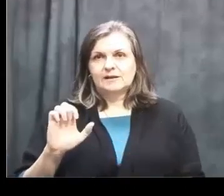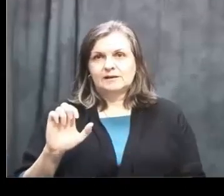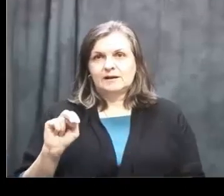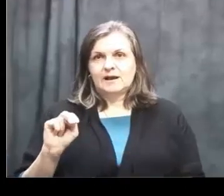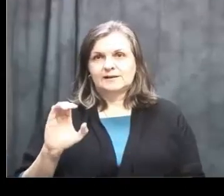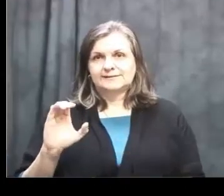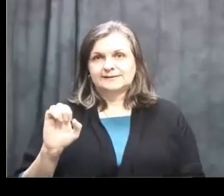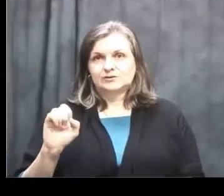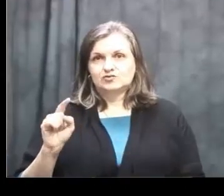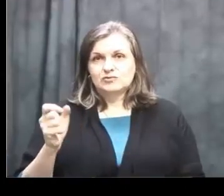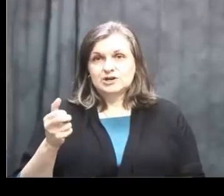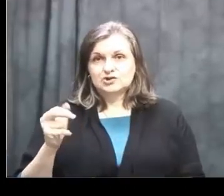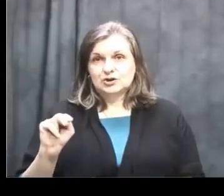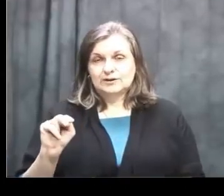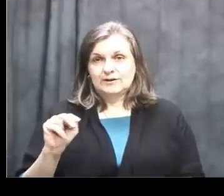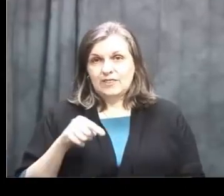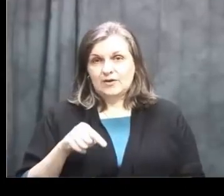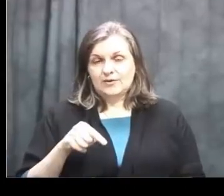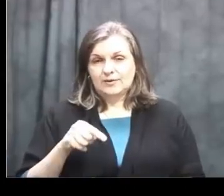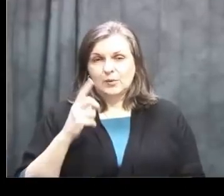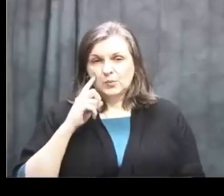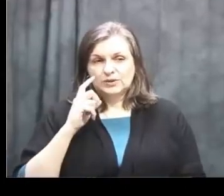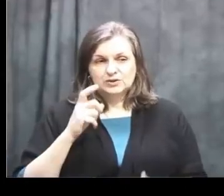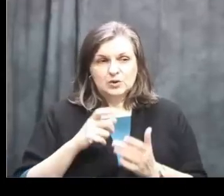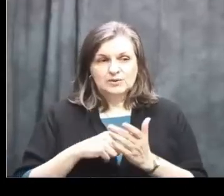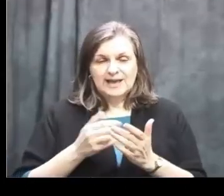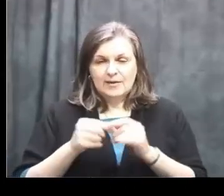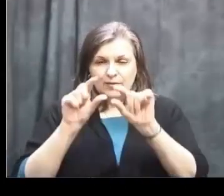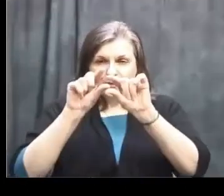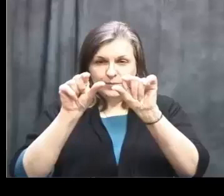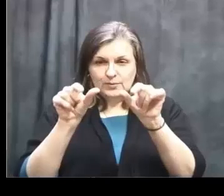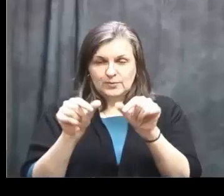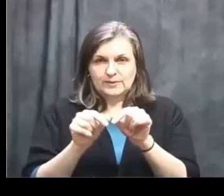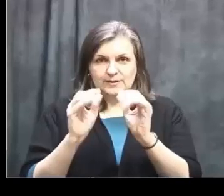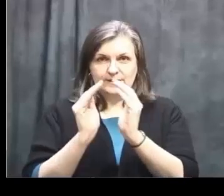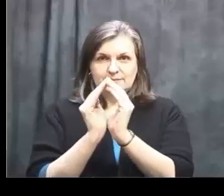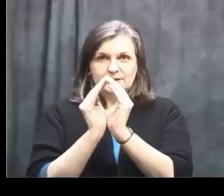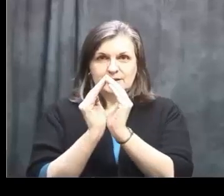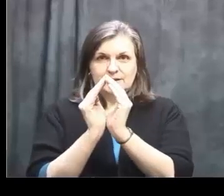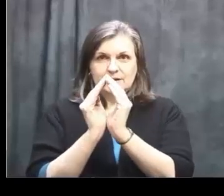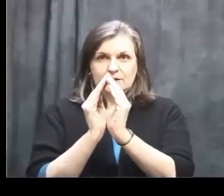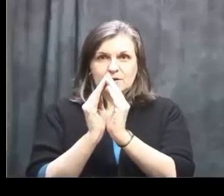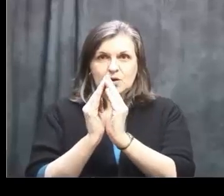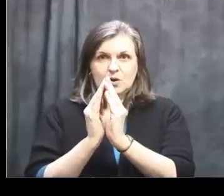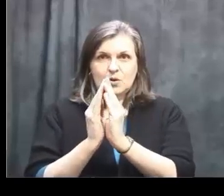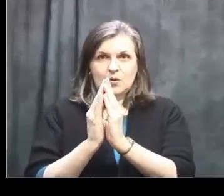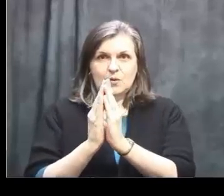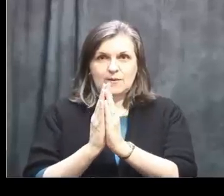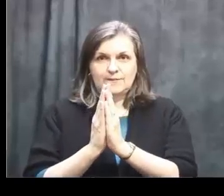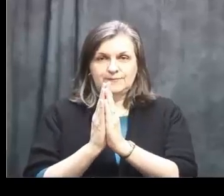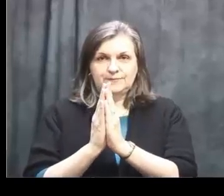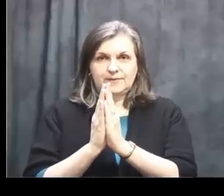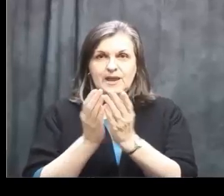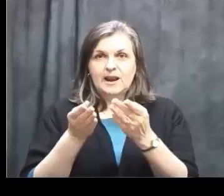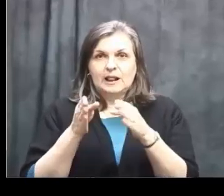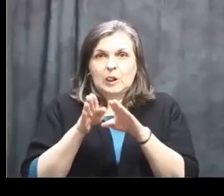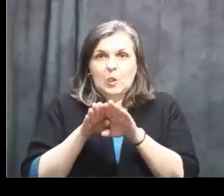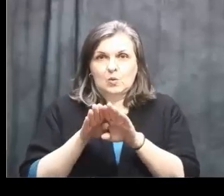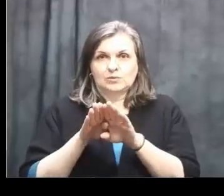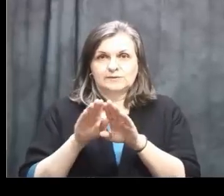It will leave and as it does the water will follow and you see how the boomerang or bended shape kind of shrinks down into the straight